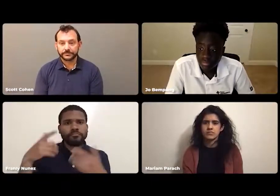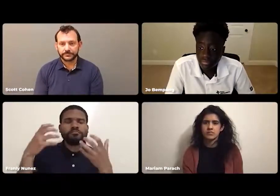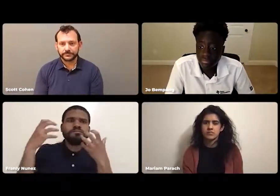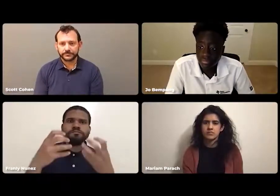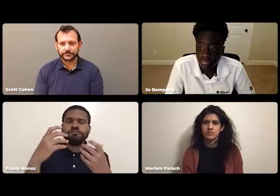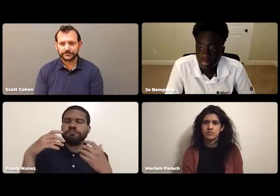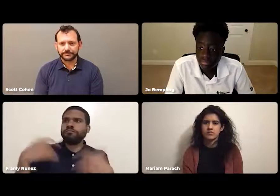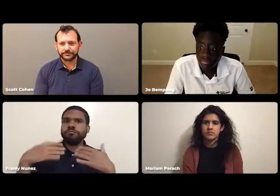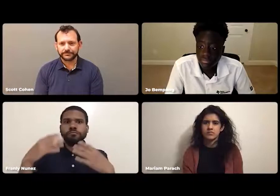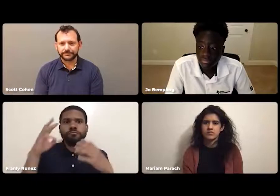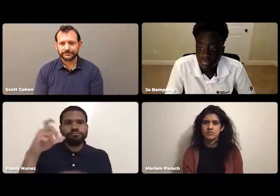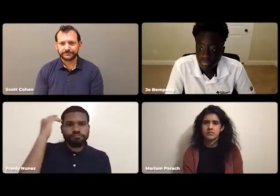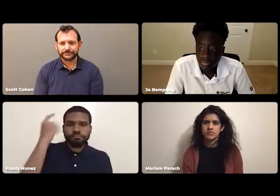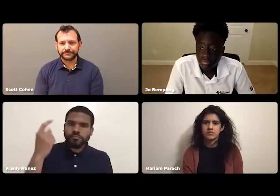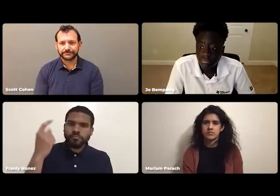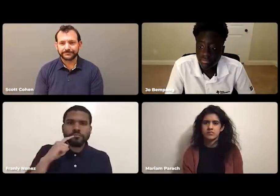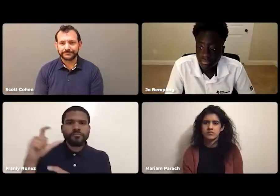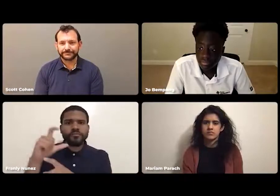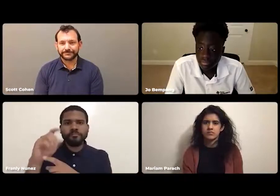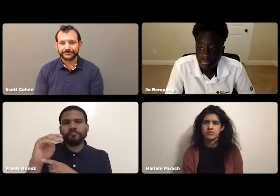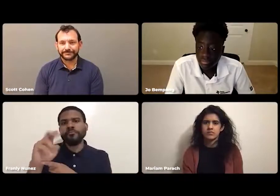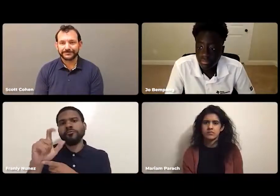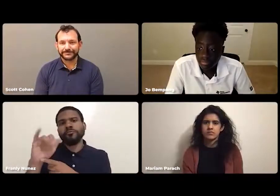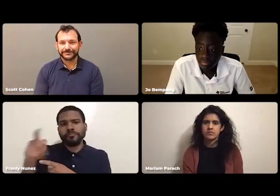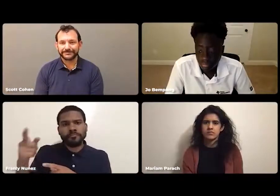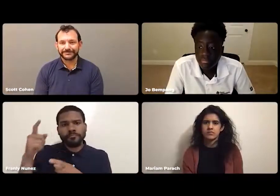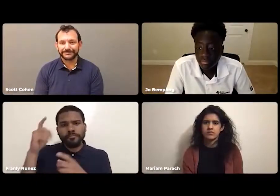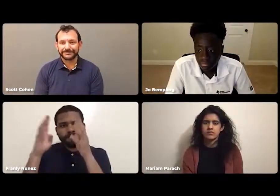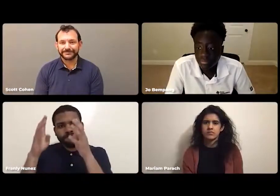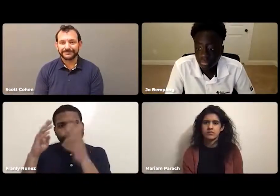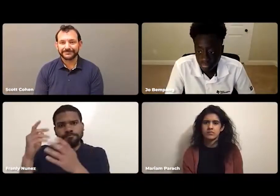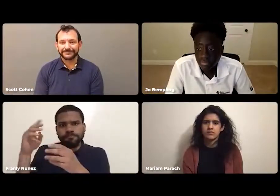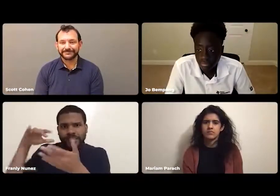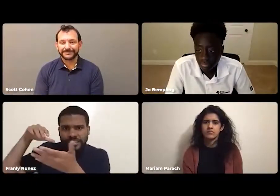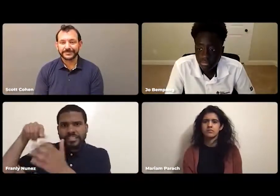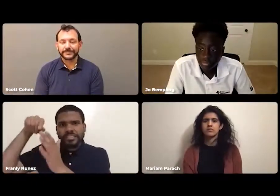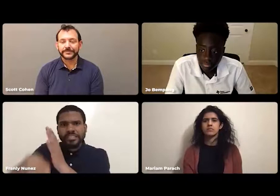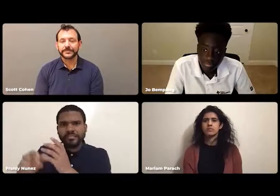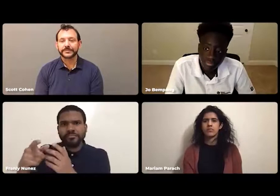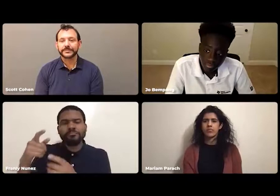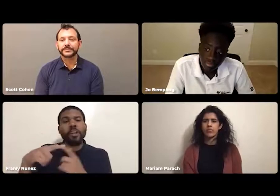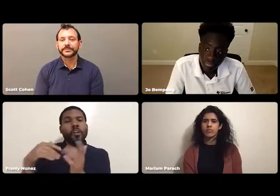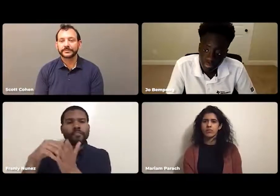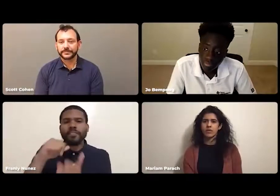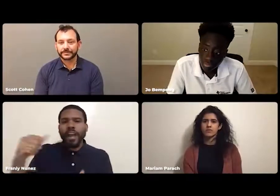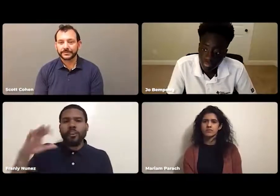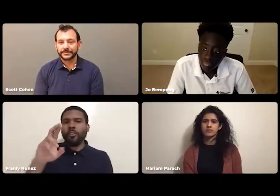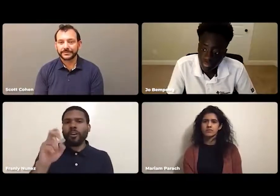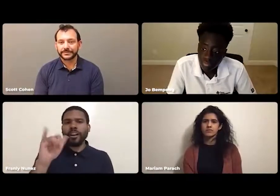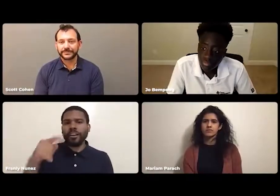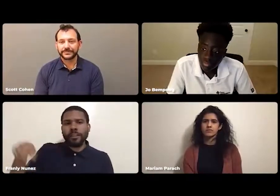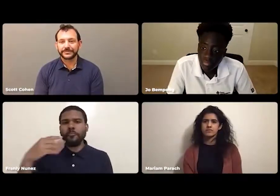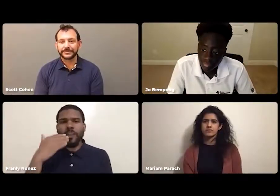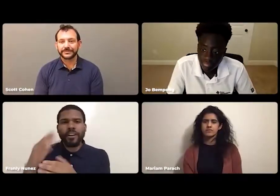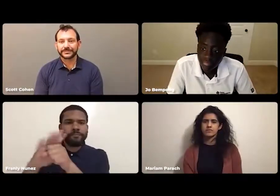For, example: geometry, mathematics.